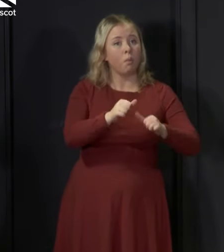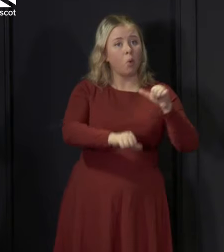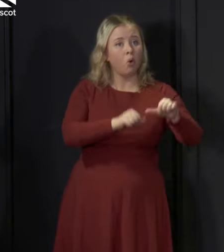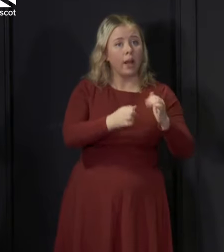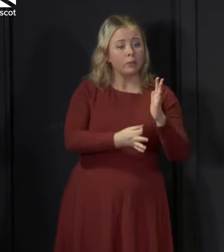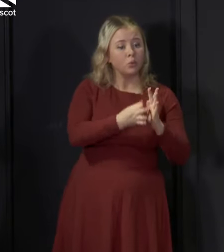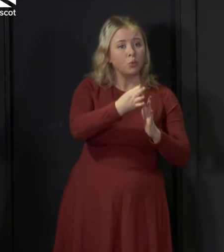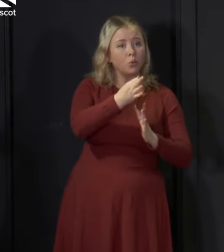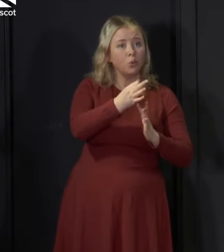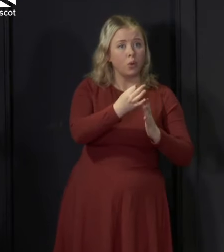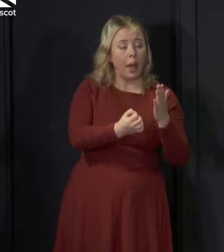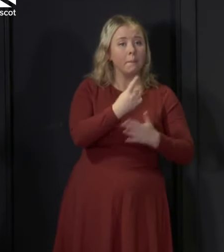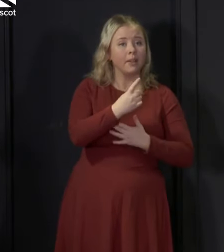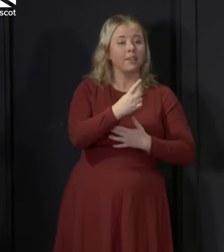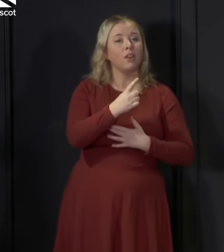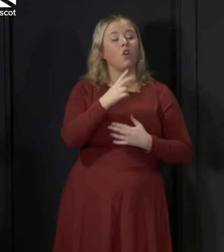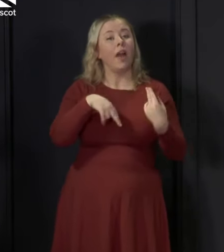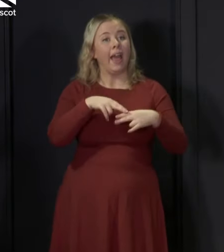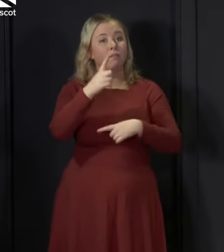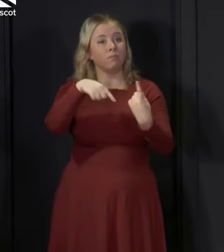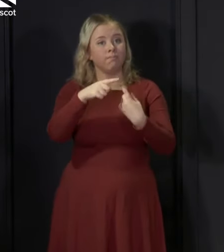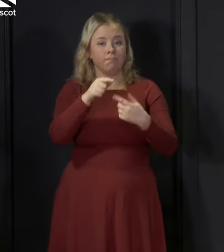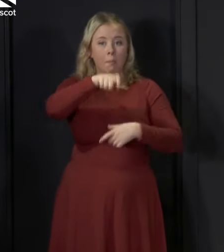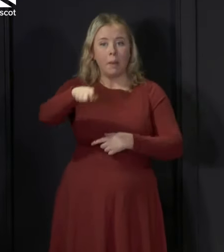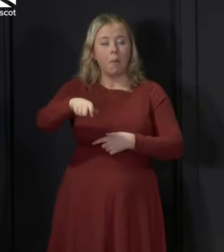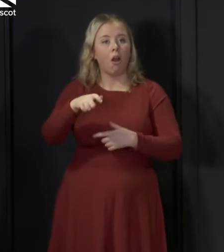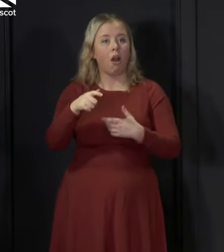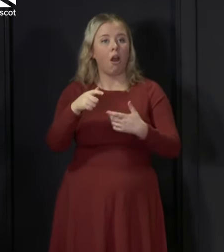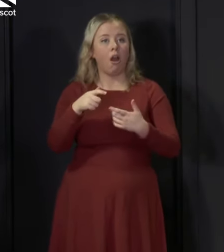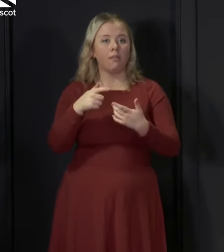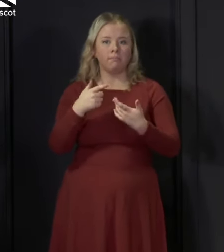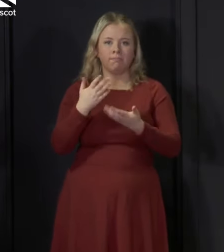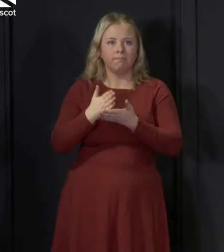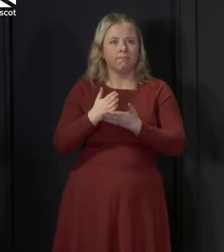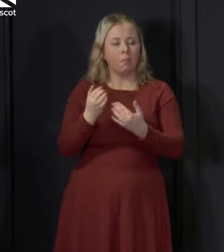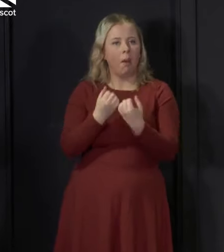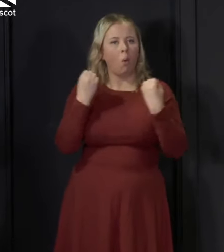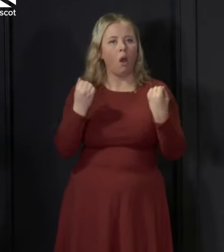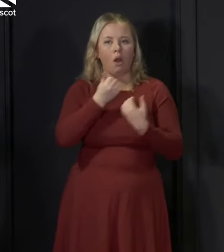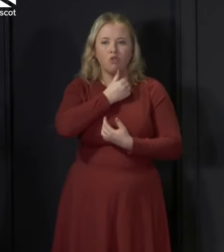So by exercising the power that each of us as citizens have, we have already all of us